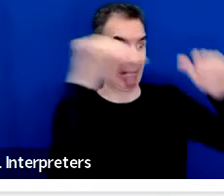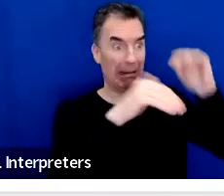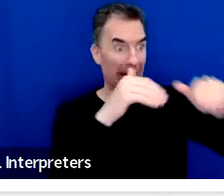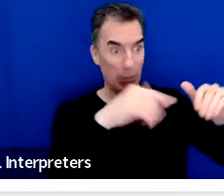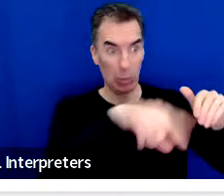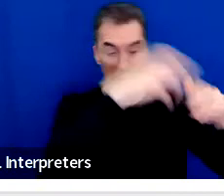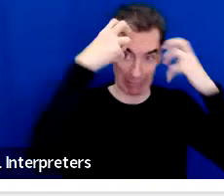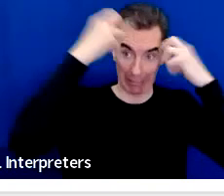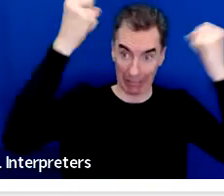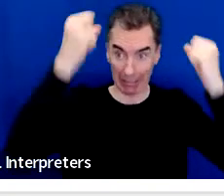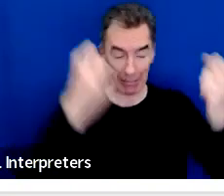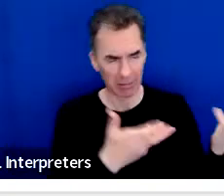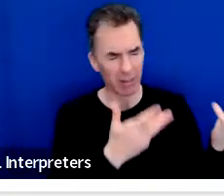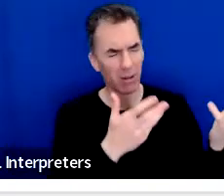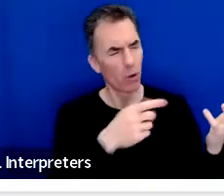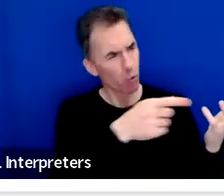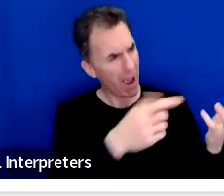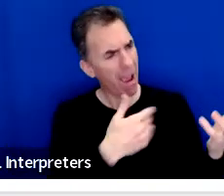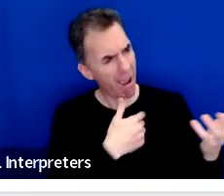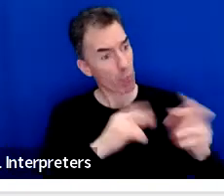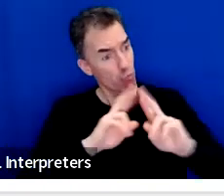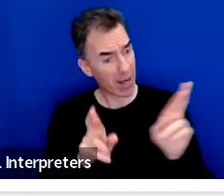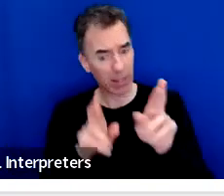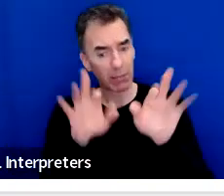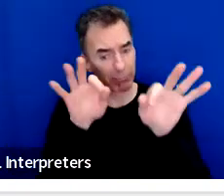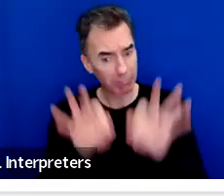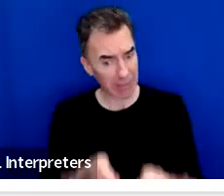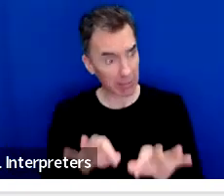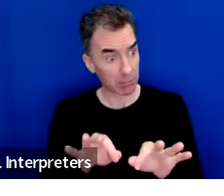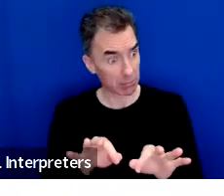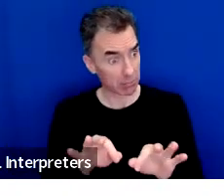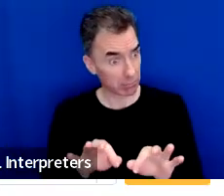something written? I mean. Yeah, well, I can send out these slides as well.